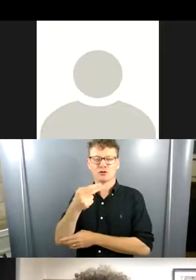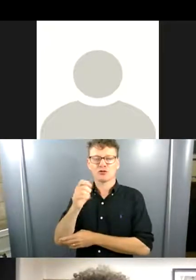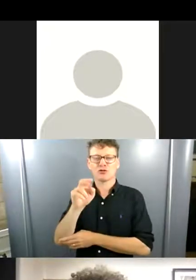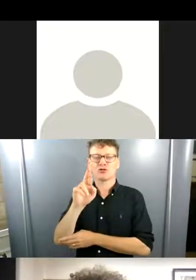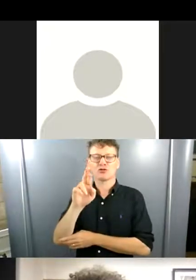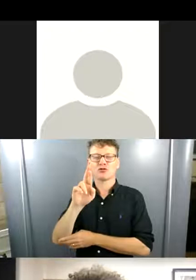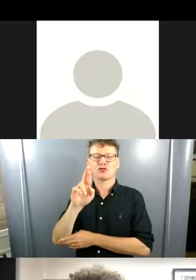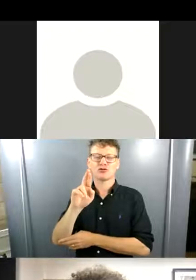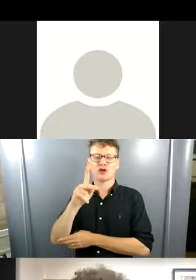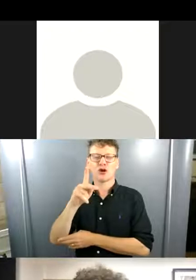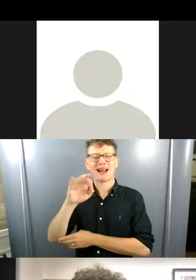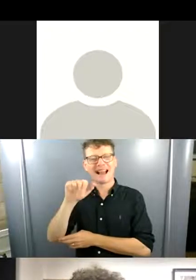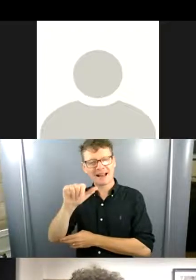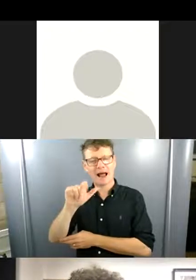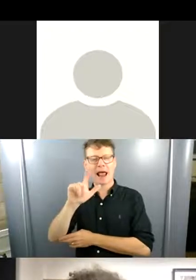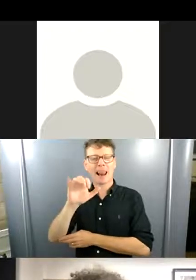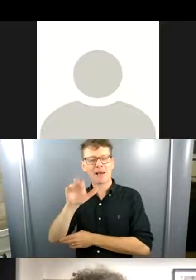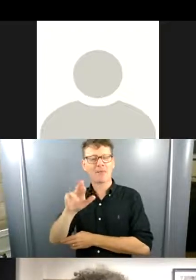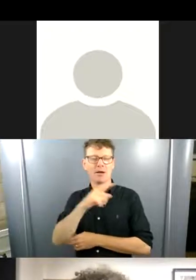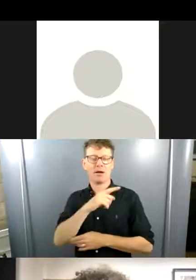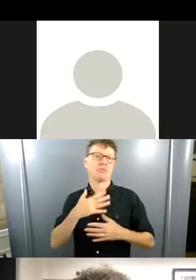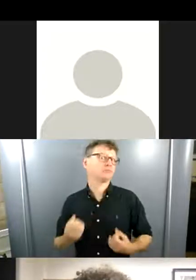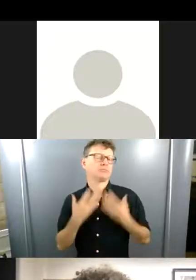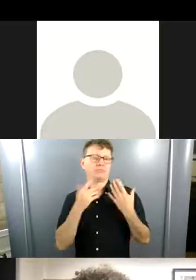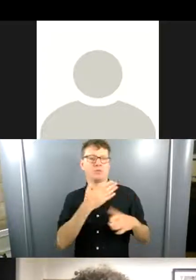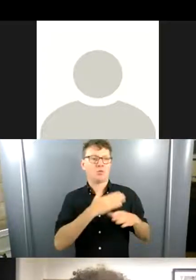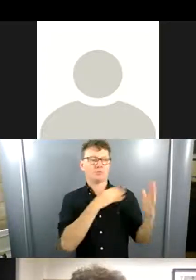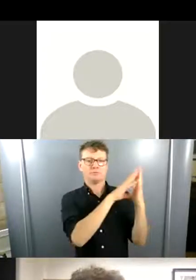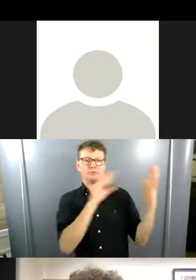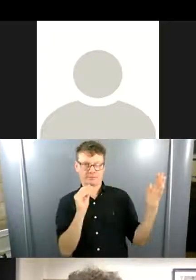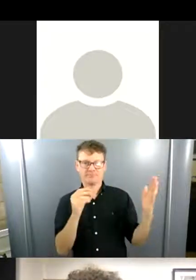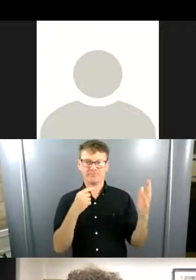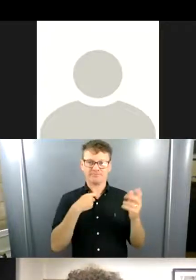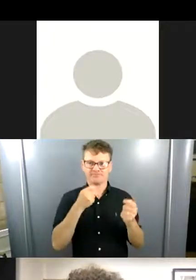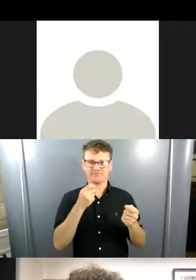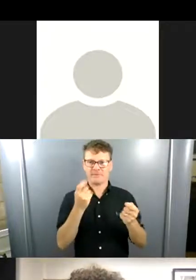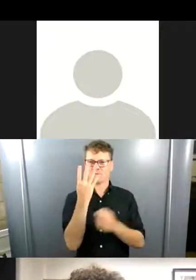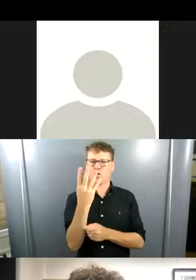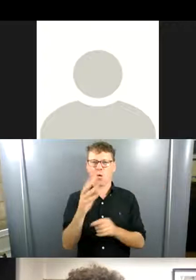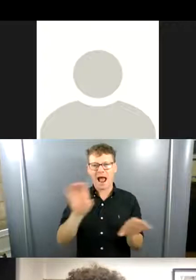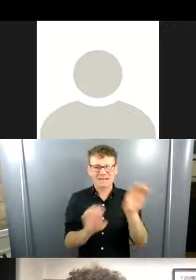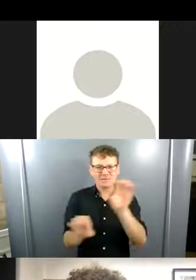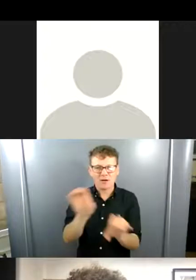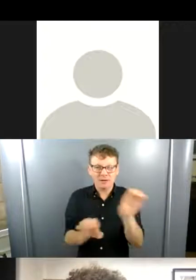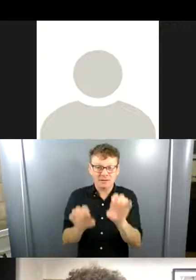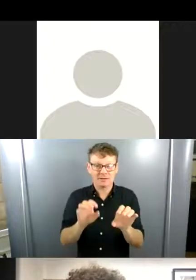work in African multilingualisms yet to run a set of four experiments and so far I’ve only run one